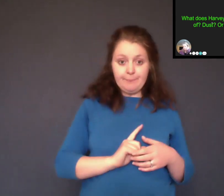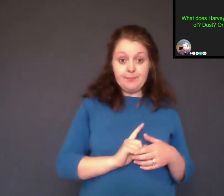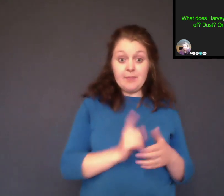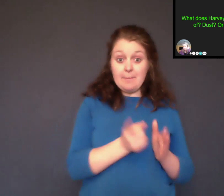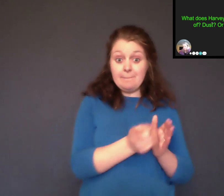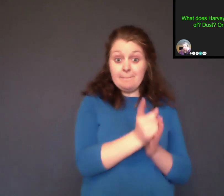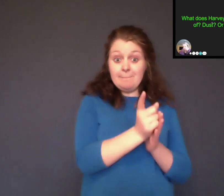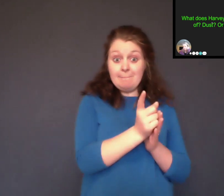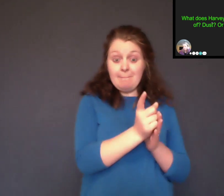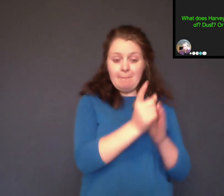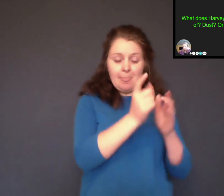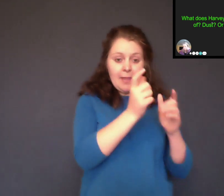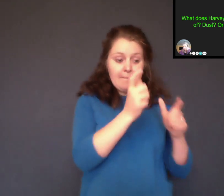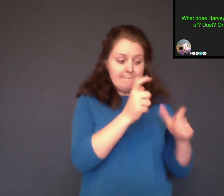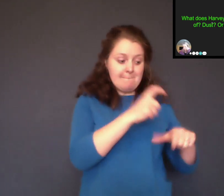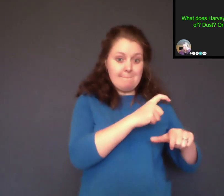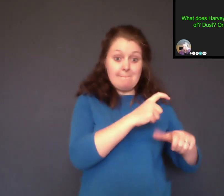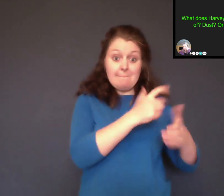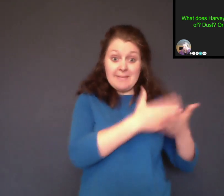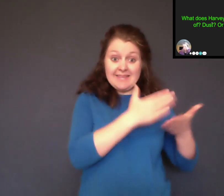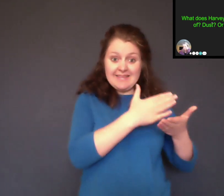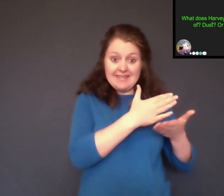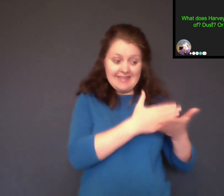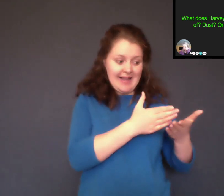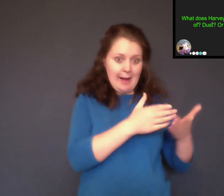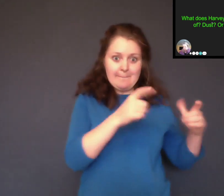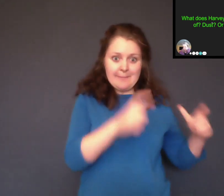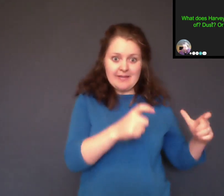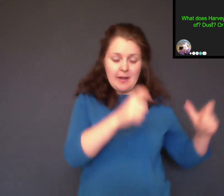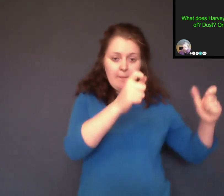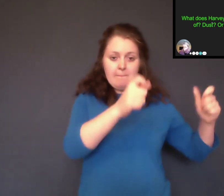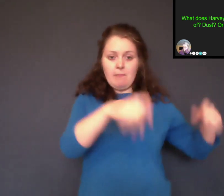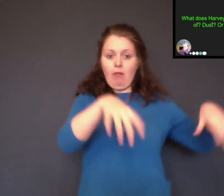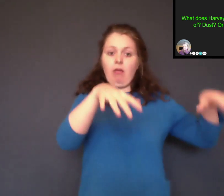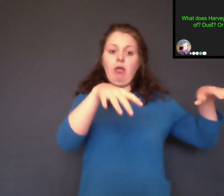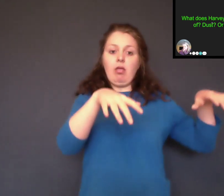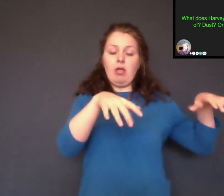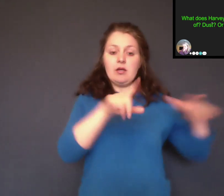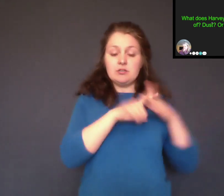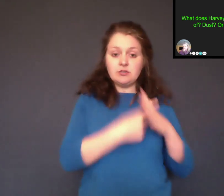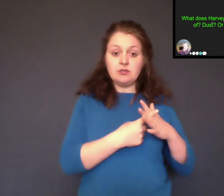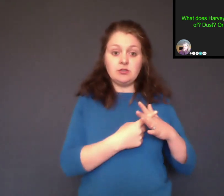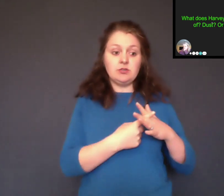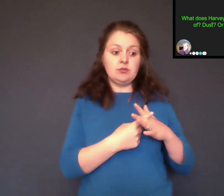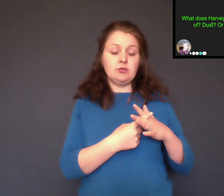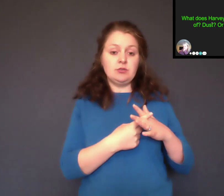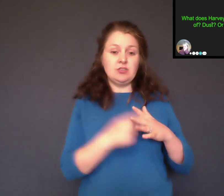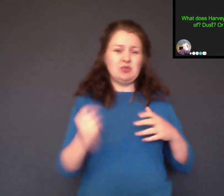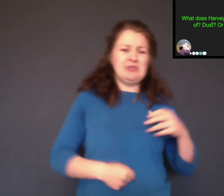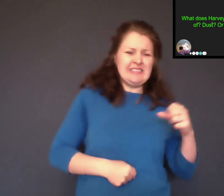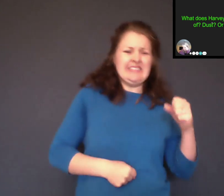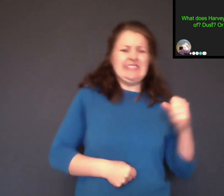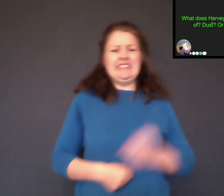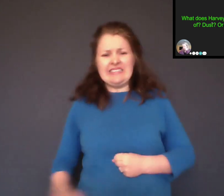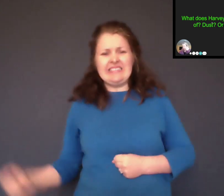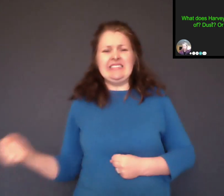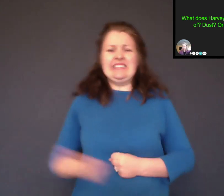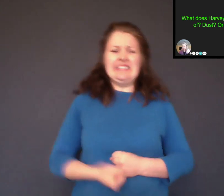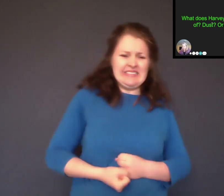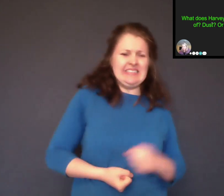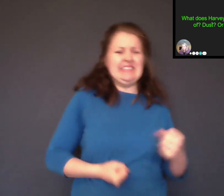drop jive dropped the plate and began to slam his fists against his stomach